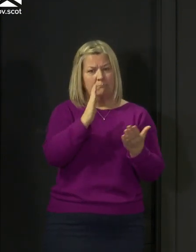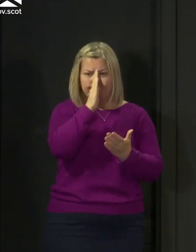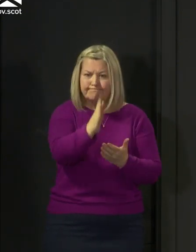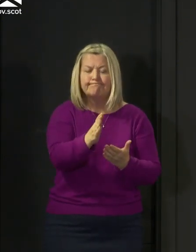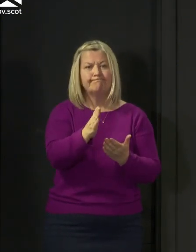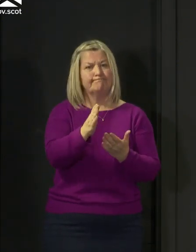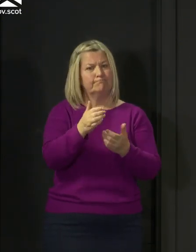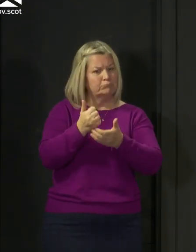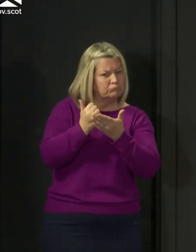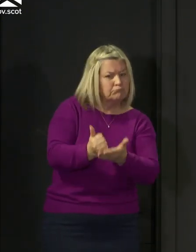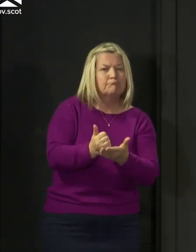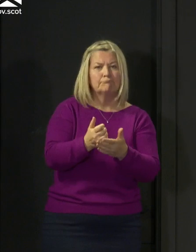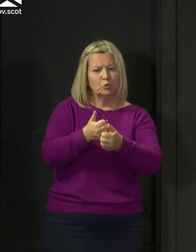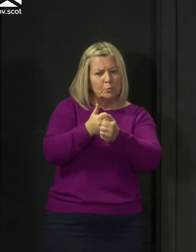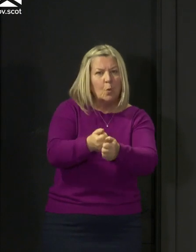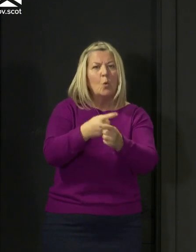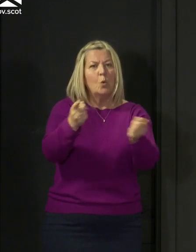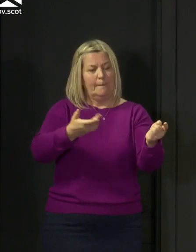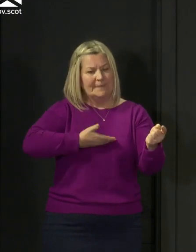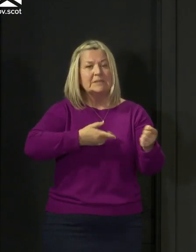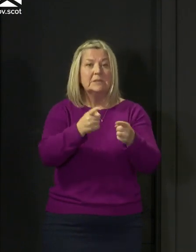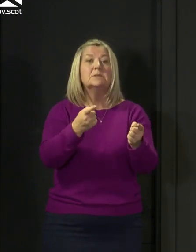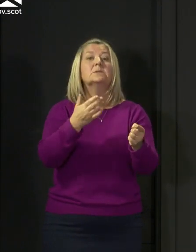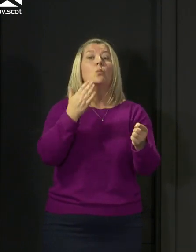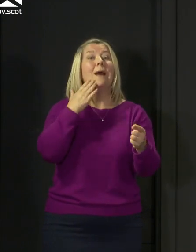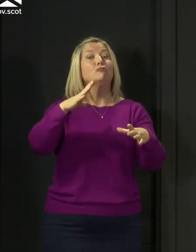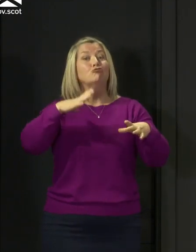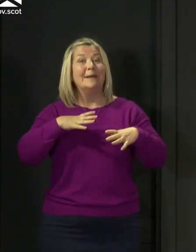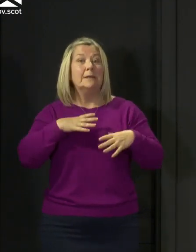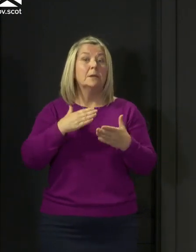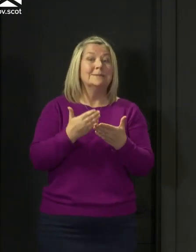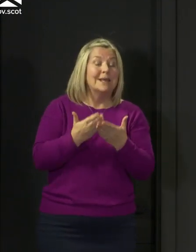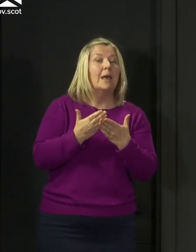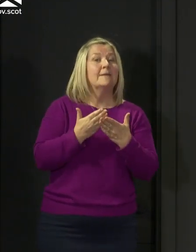sectors come back as soon as it is safe to do so. What I don't think is right, for any